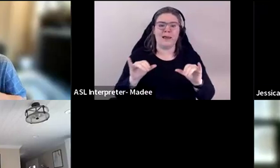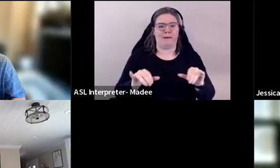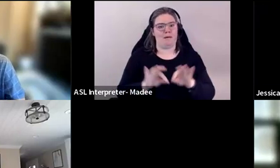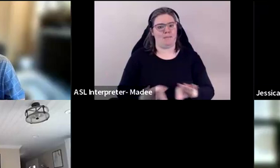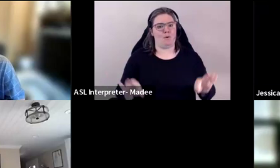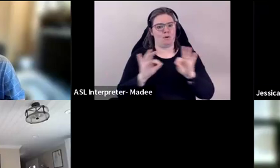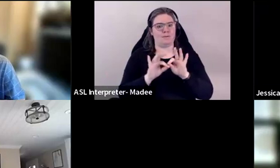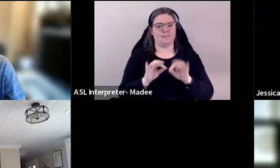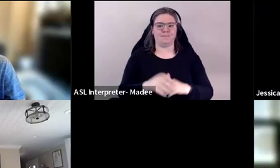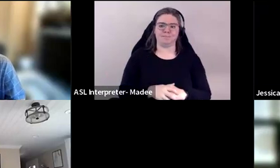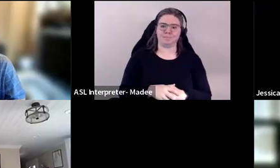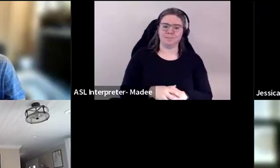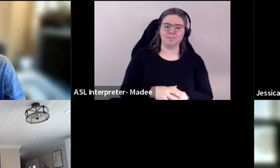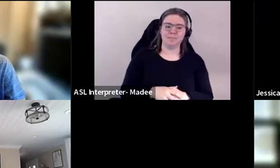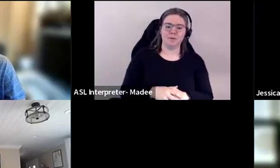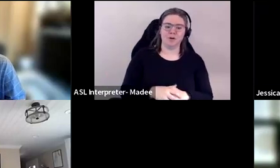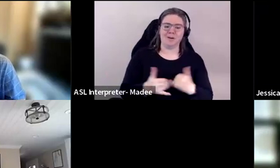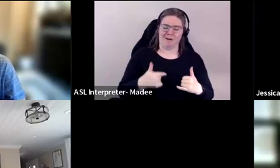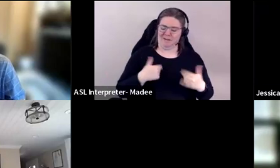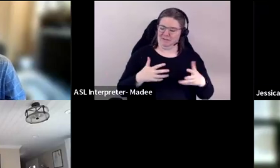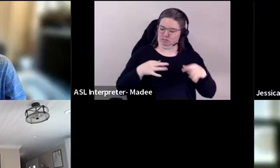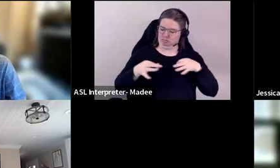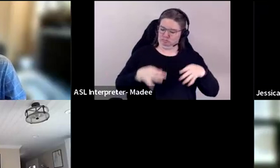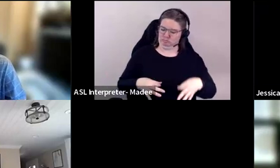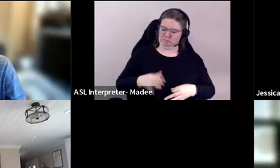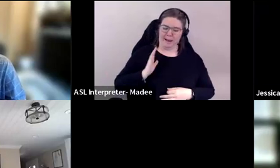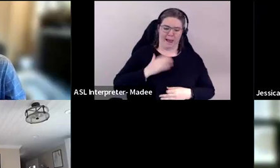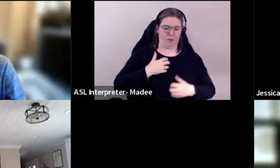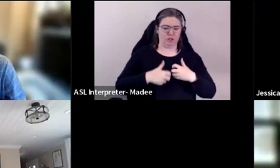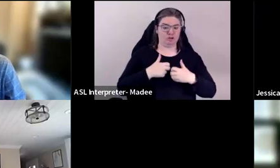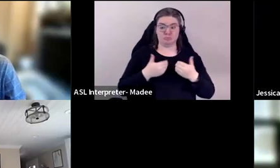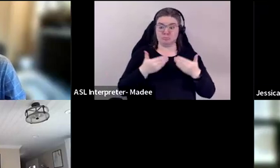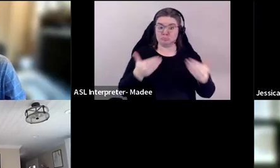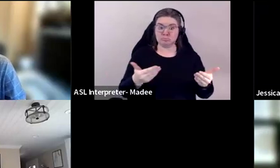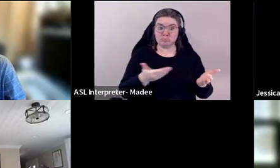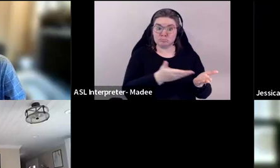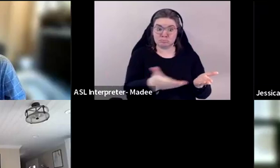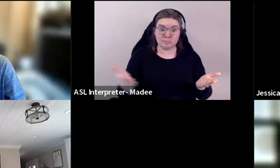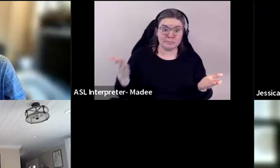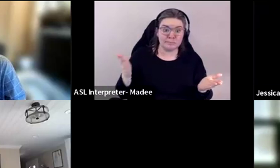Don Dew: what's going on in your area? What do you see? As a big issue in your area? I'd love to hear from anybody.